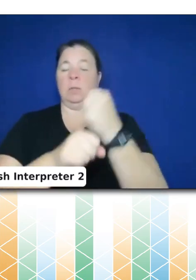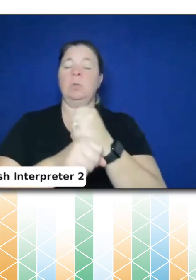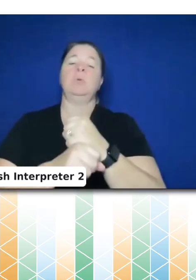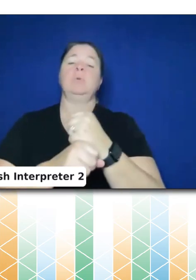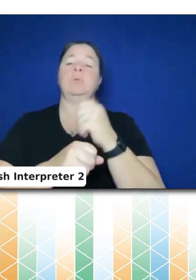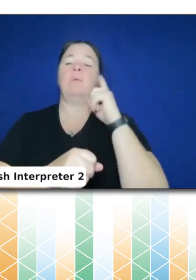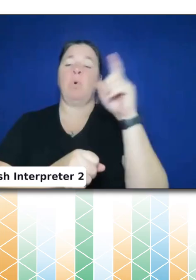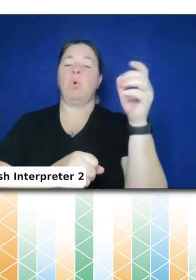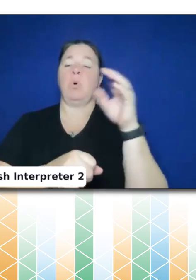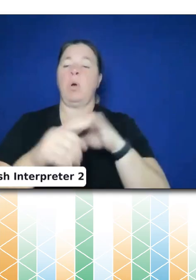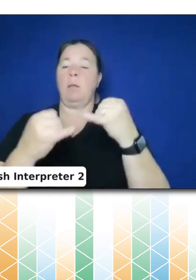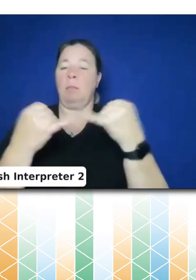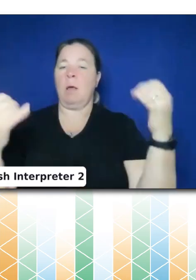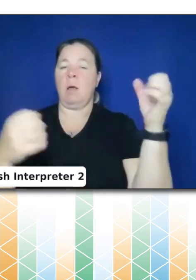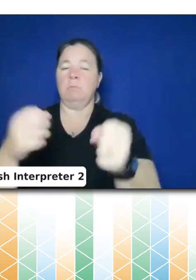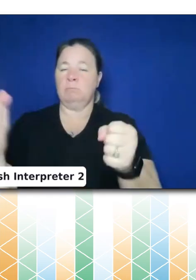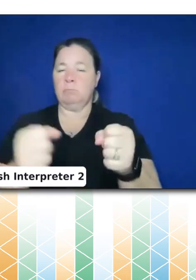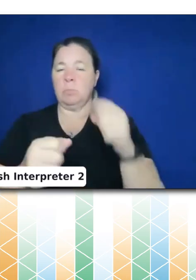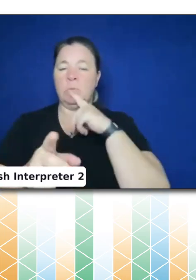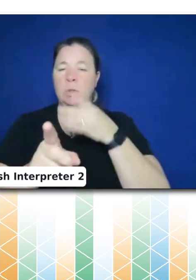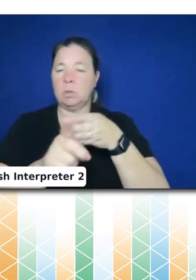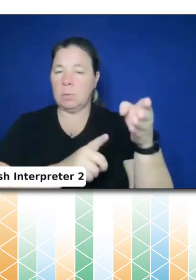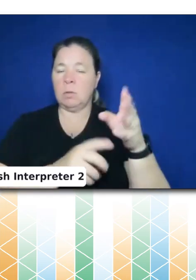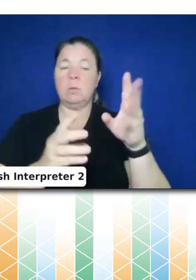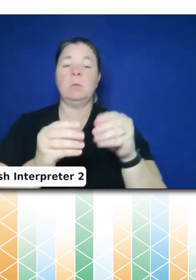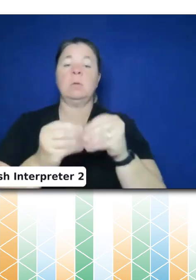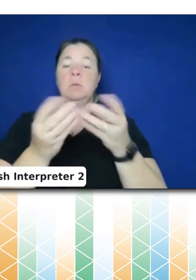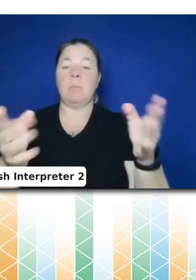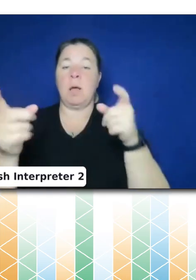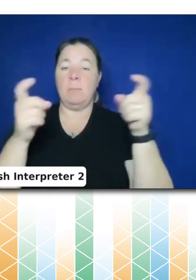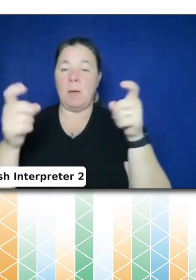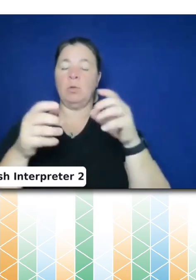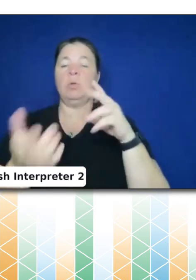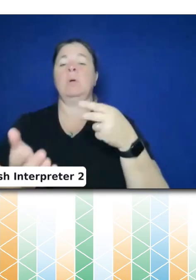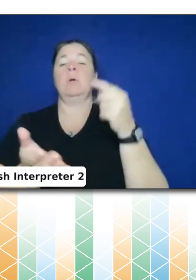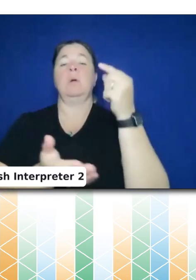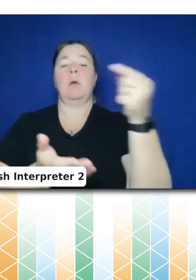Bigly applies his expertise in logistics, supplier management, and government contracting, stone procurement.